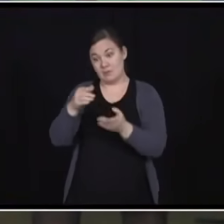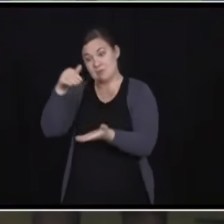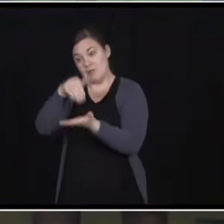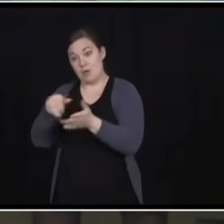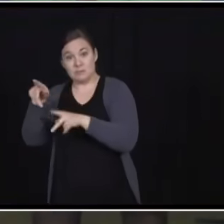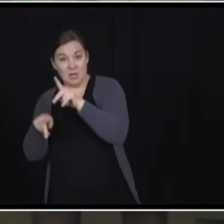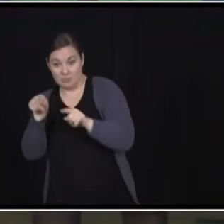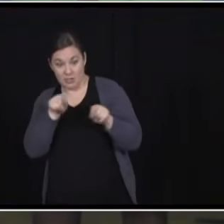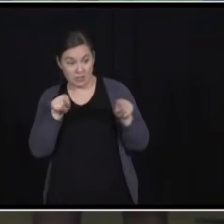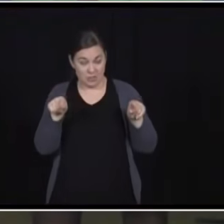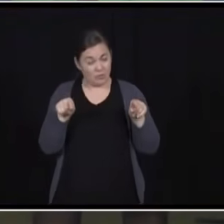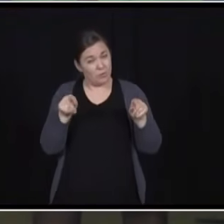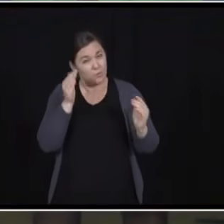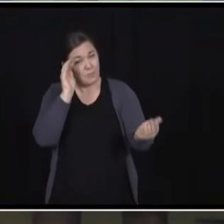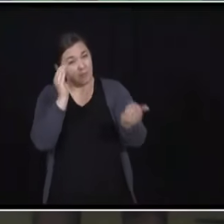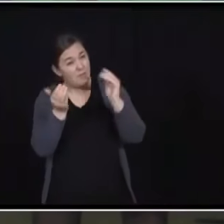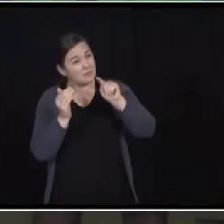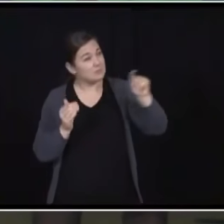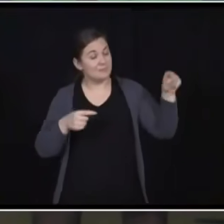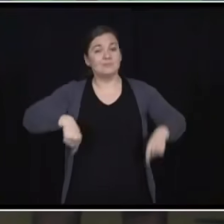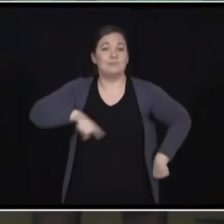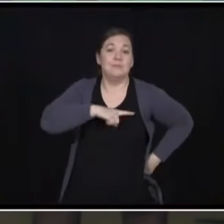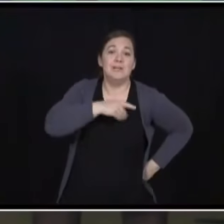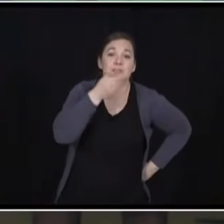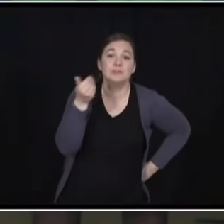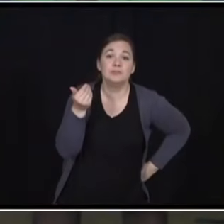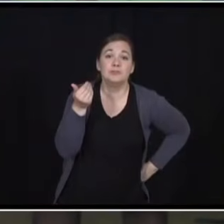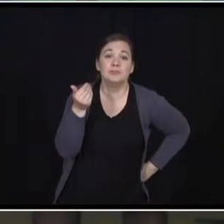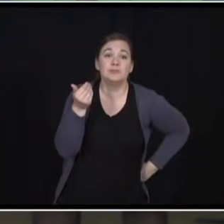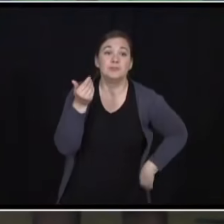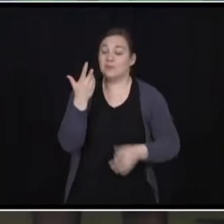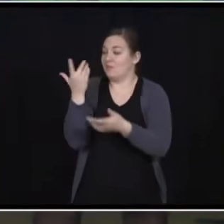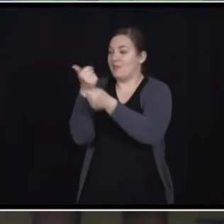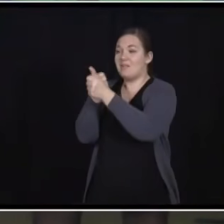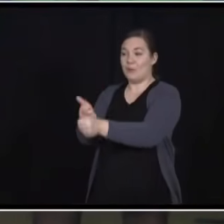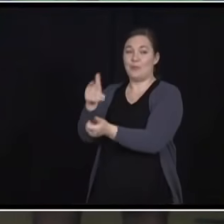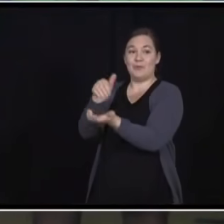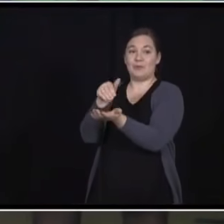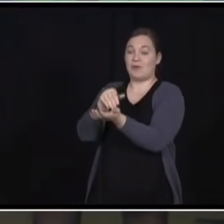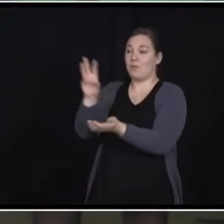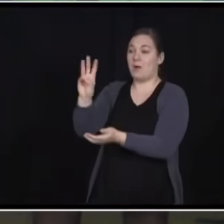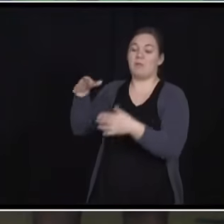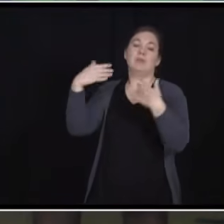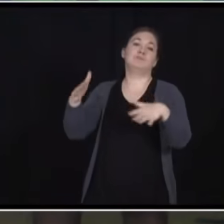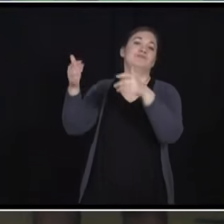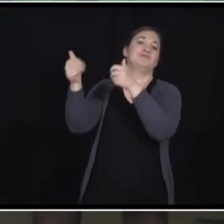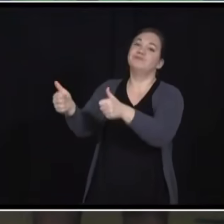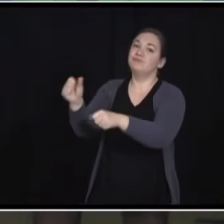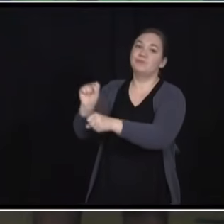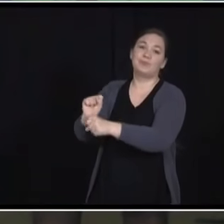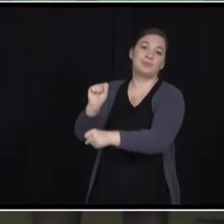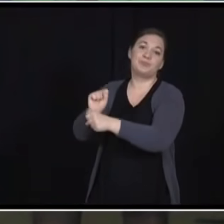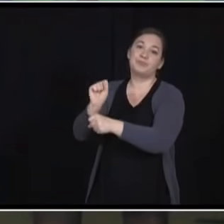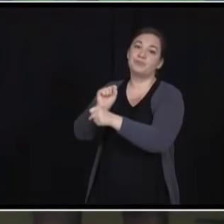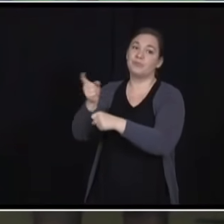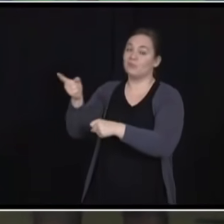but we are still the lowest cases in North America for any reason our size, so I have all the confidence in Doctor Williams.